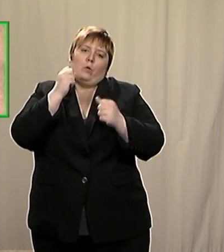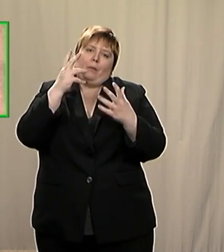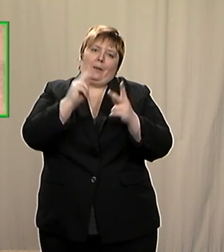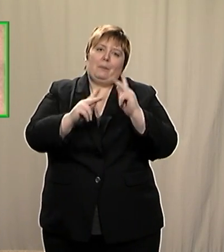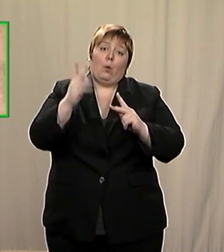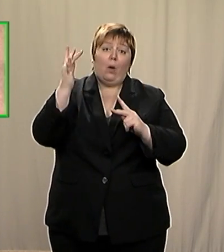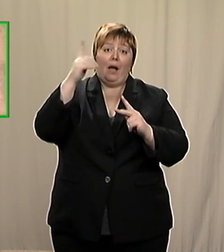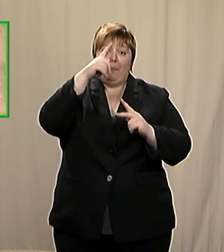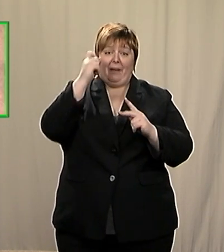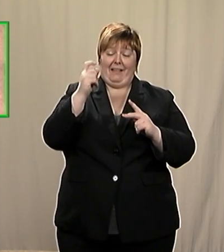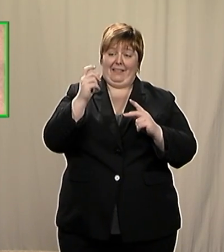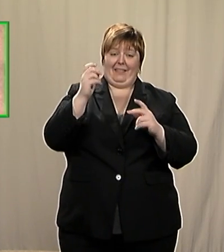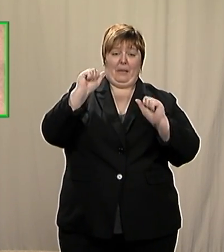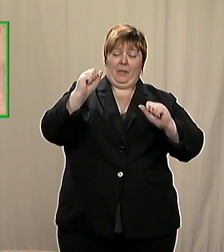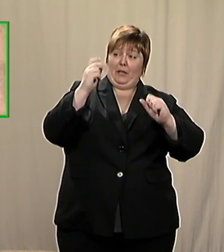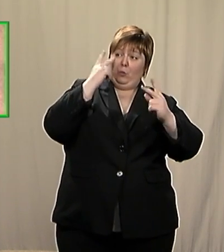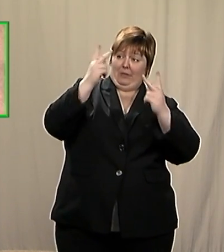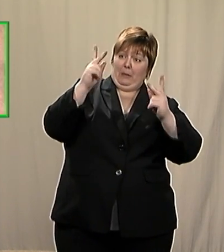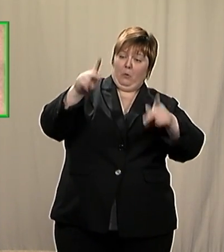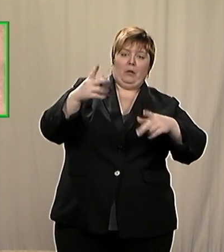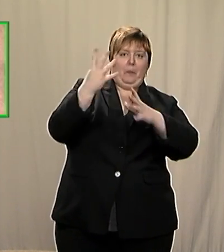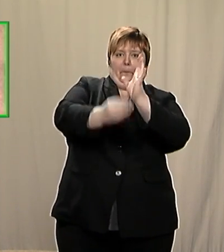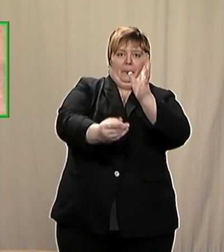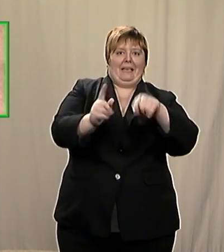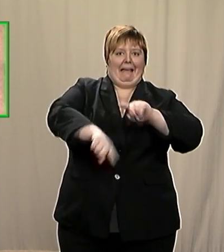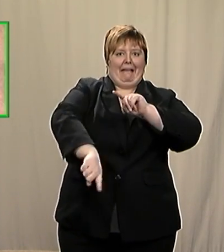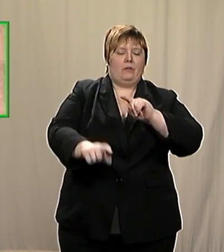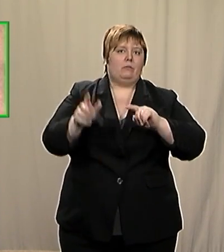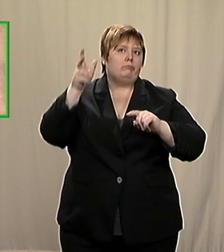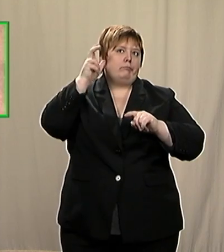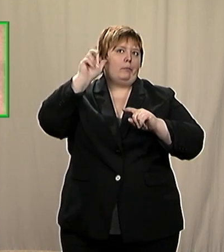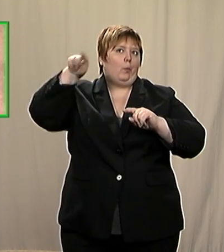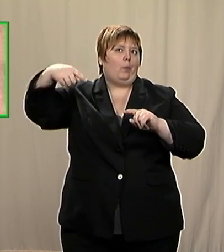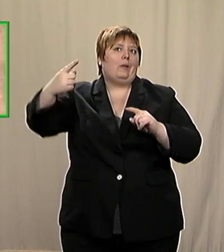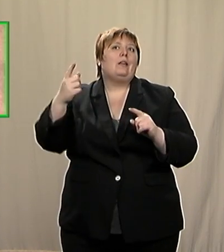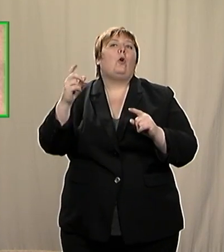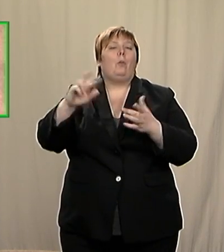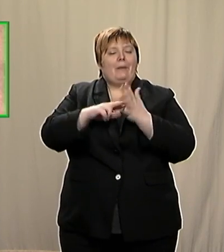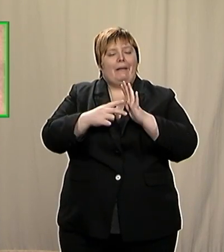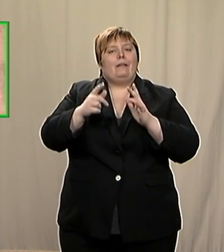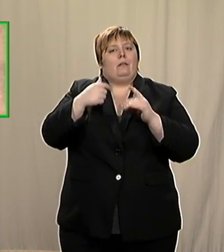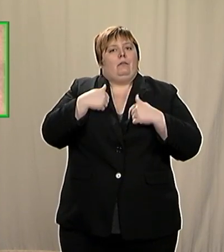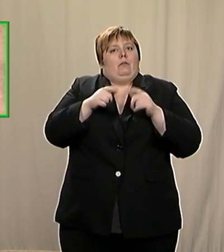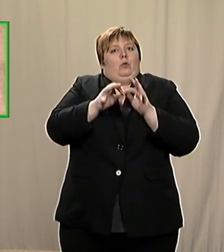in that the entire visual channel is not accessible. There oftentimes need to be a high level of management